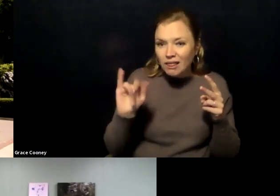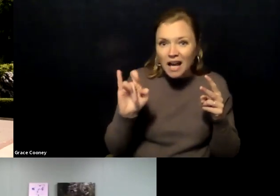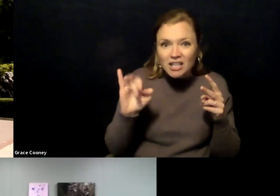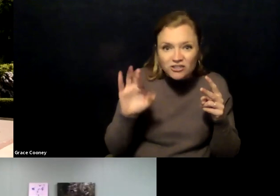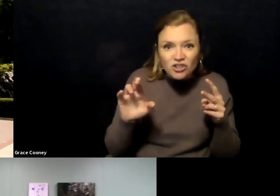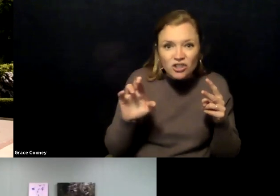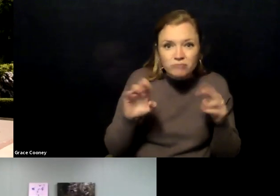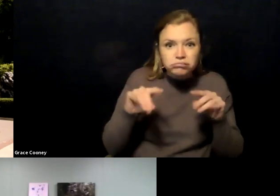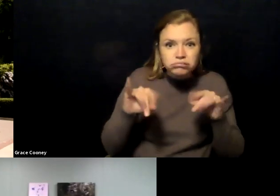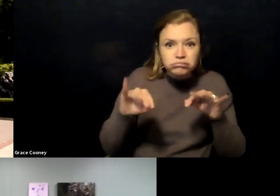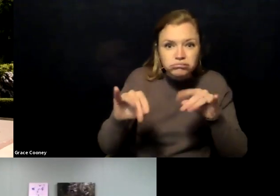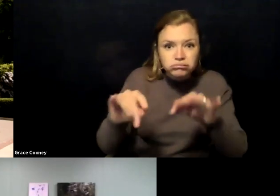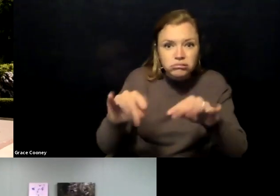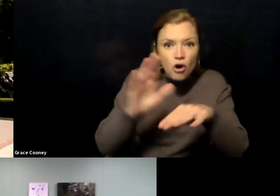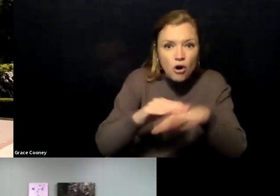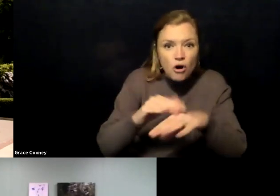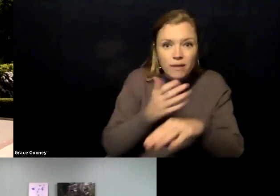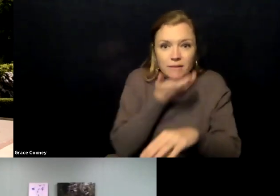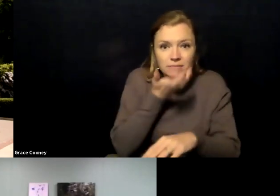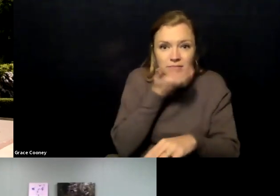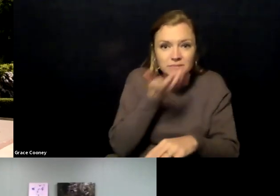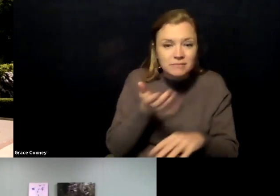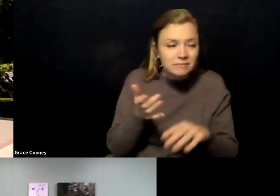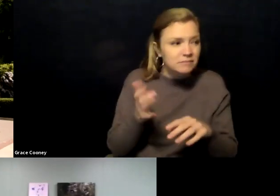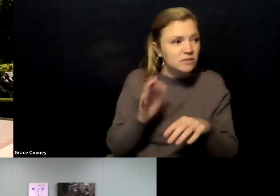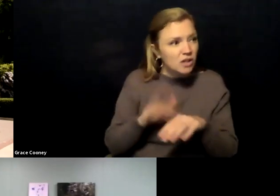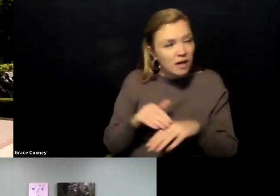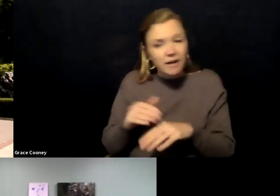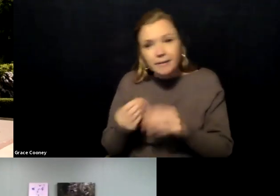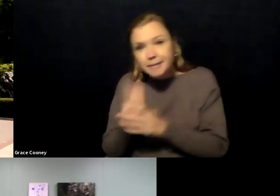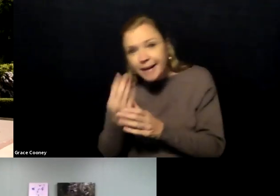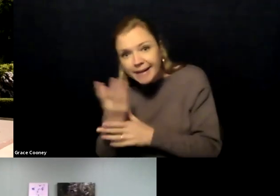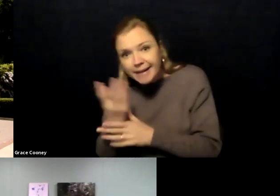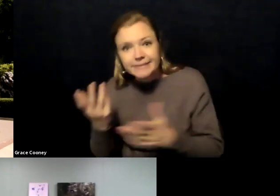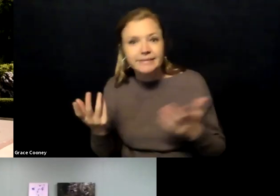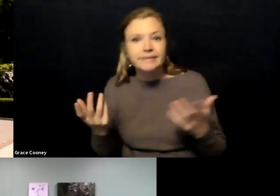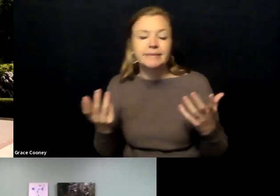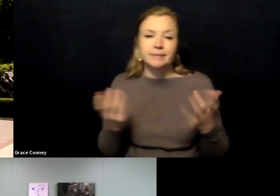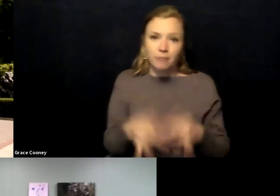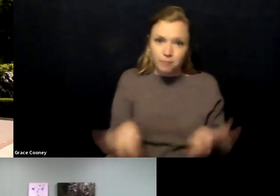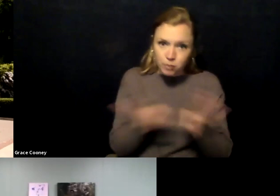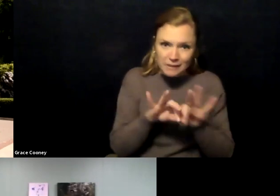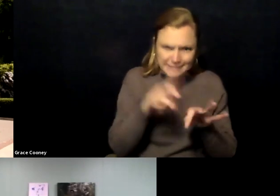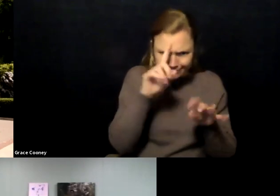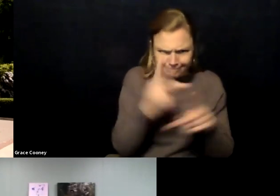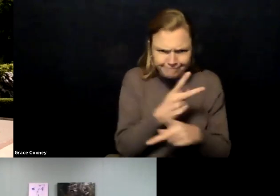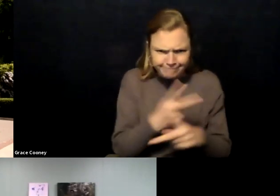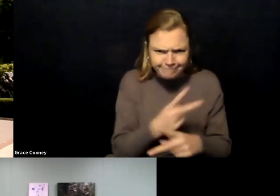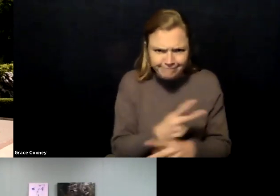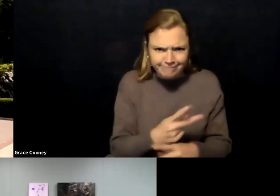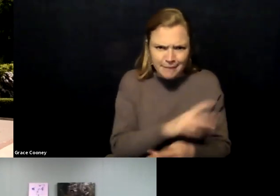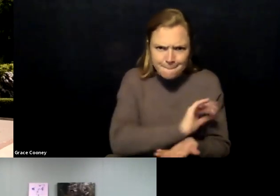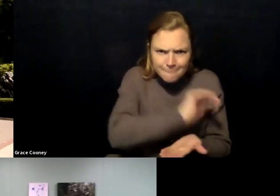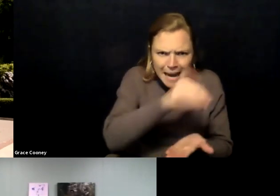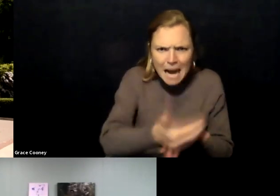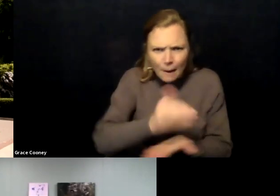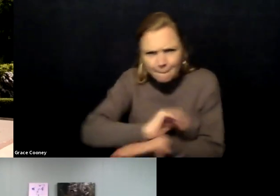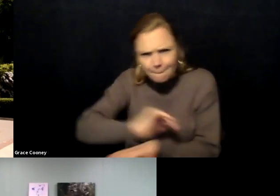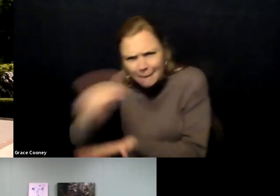[Shellie] Wow that's really, really great. So here at the Zoo as we mentioned